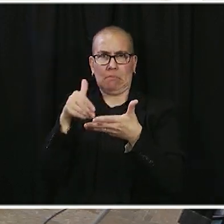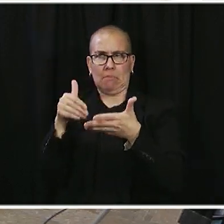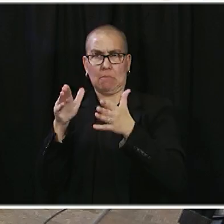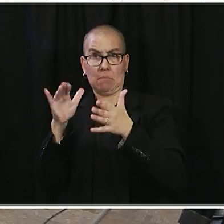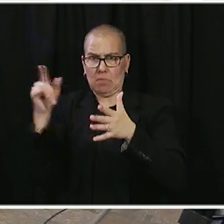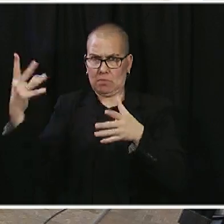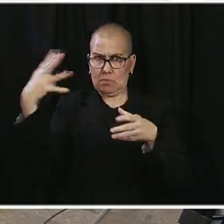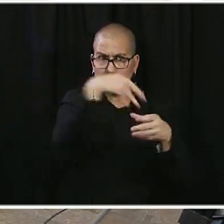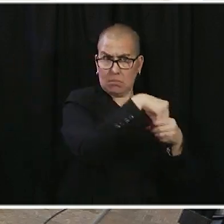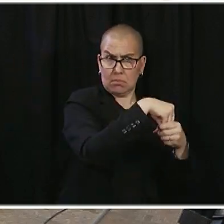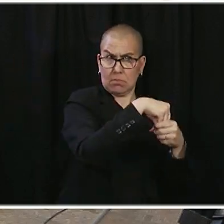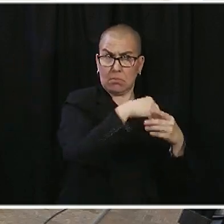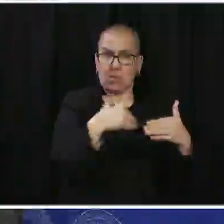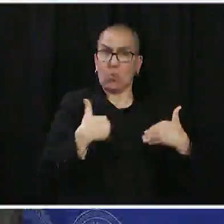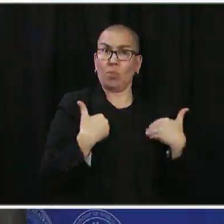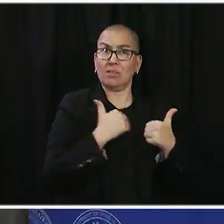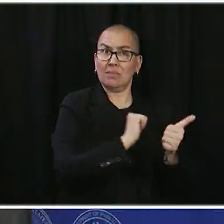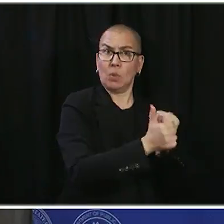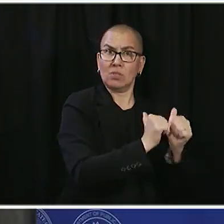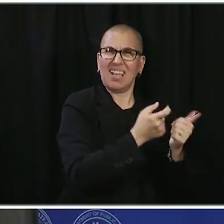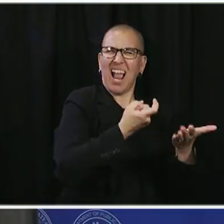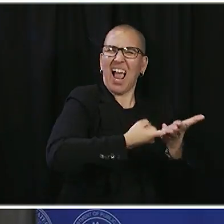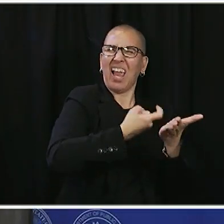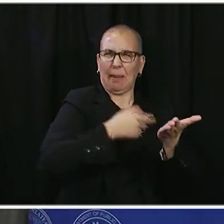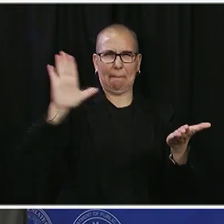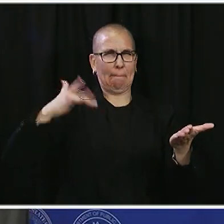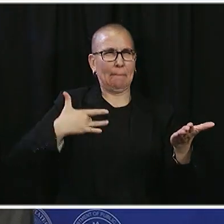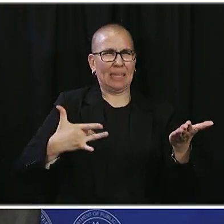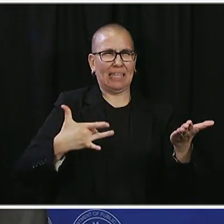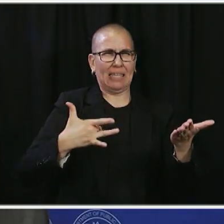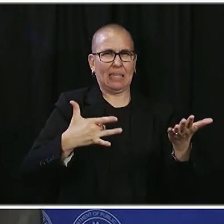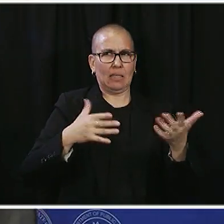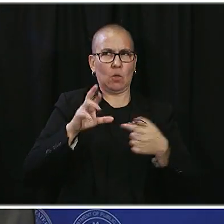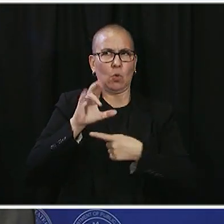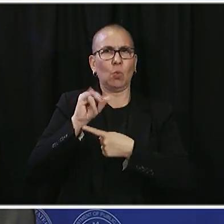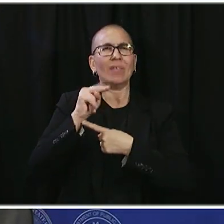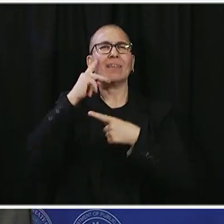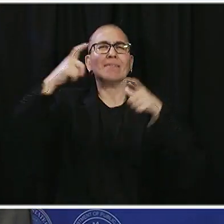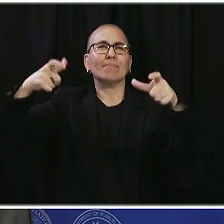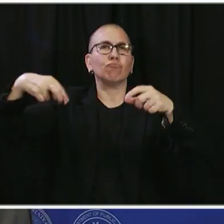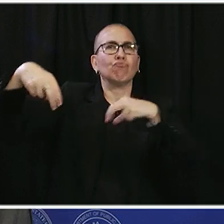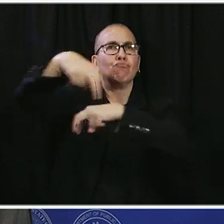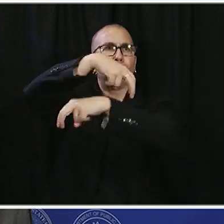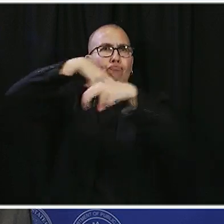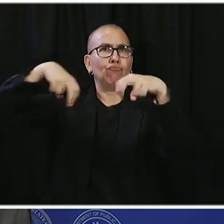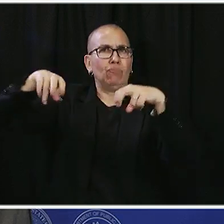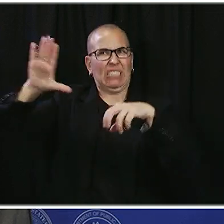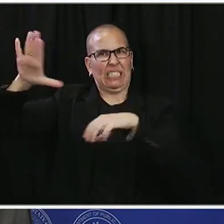OPENING CASINOS IN A WAY THAT ADULTS WOULD BE ALLOWED -- IN I BELIEVE -- [ Reporter off mic ]